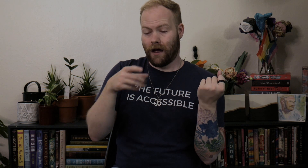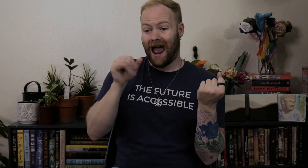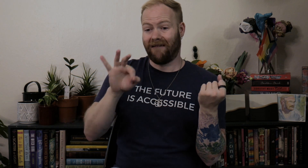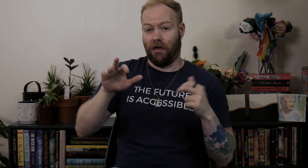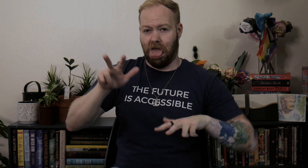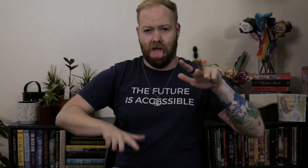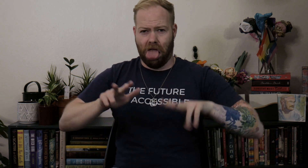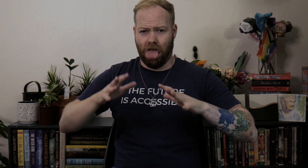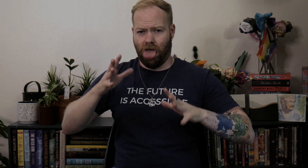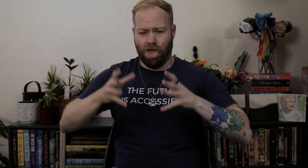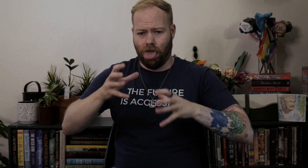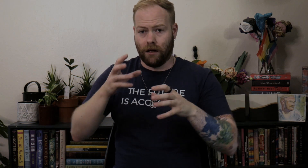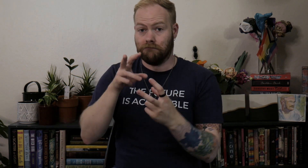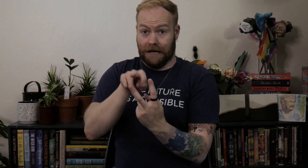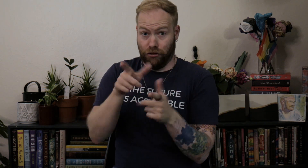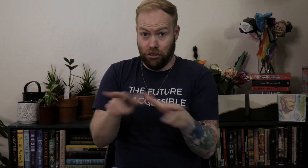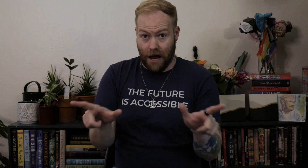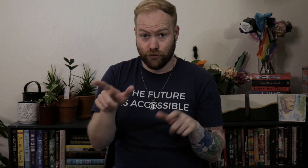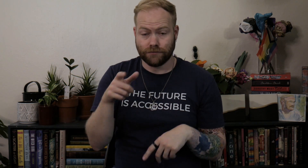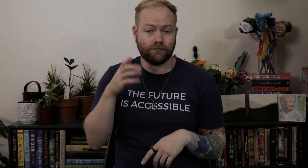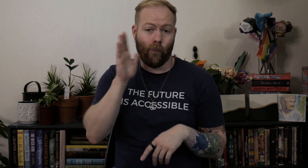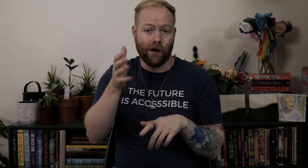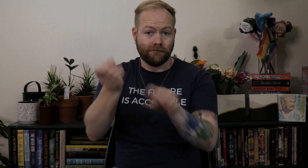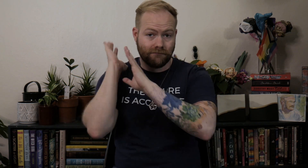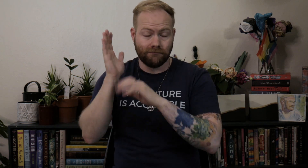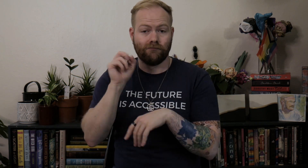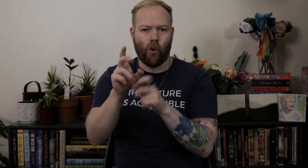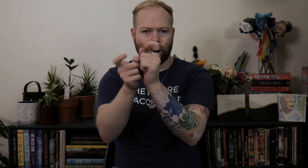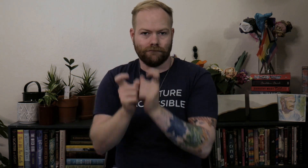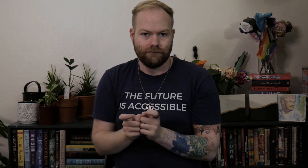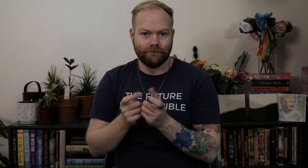and if it’s clunky in either language, it gets cut or edited.